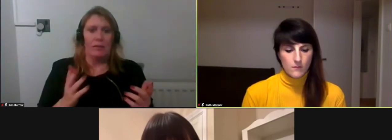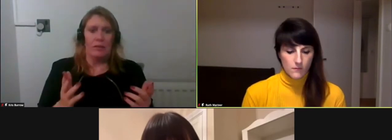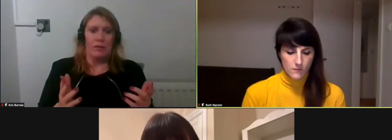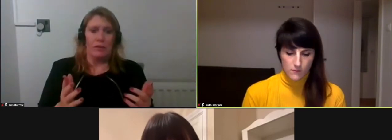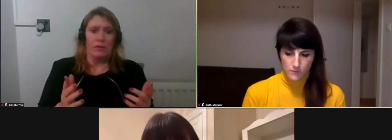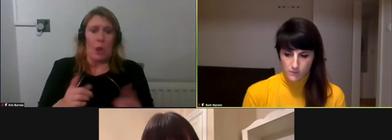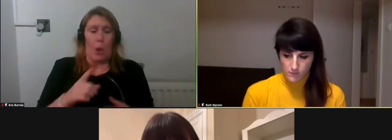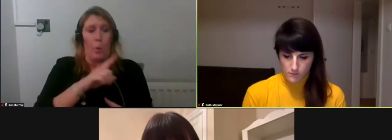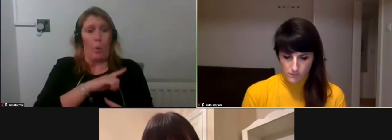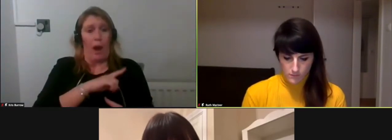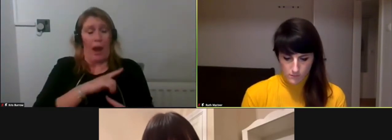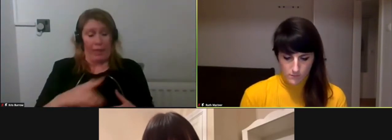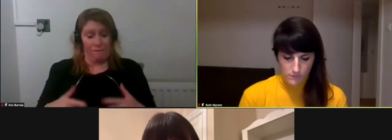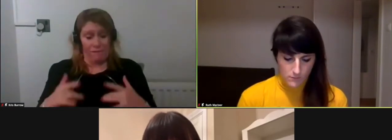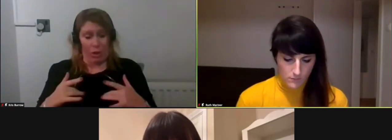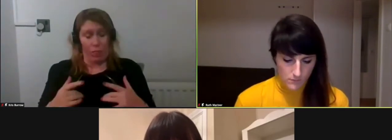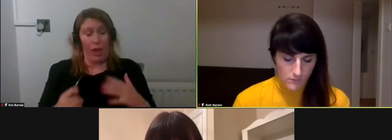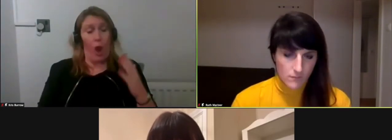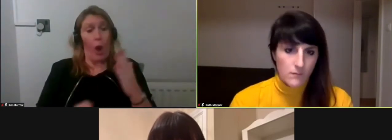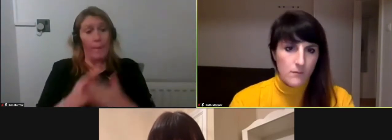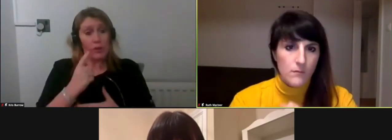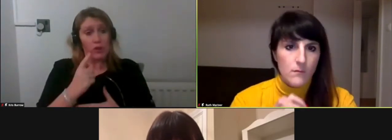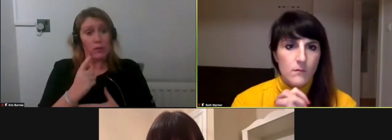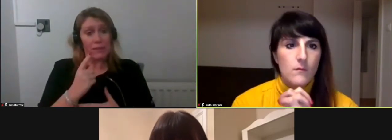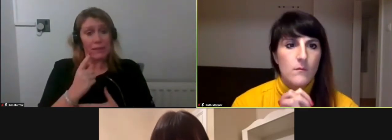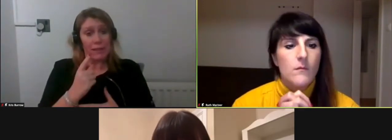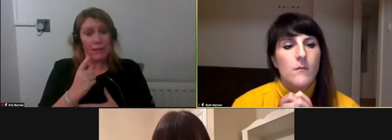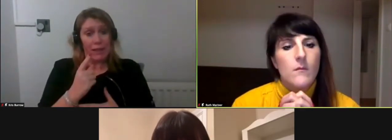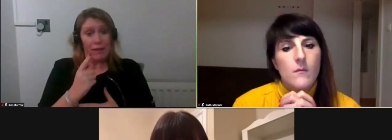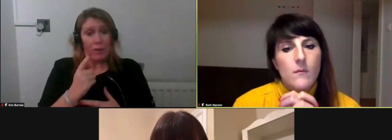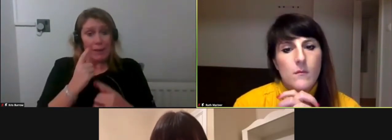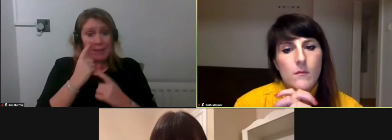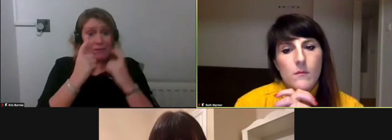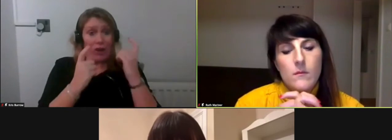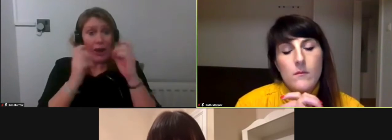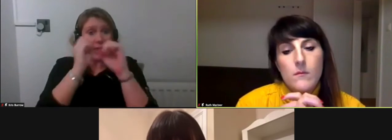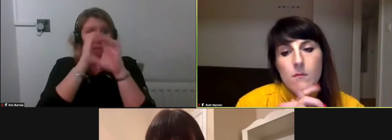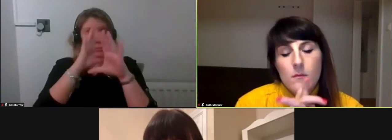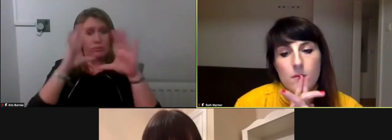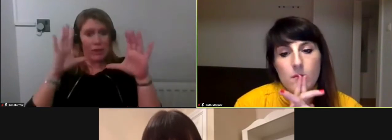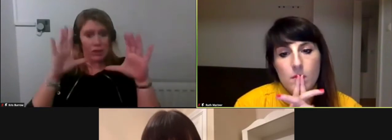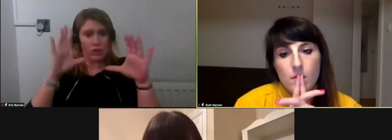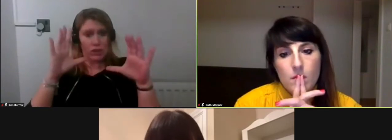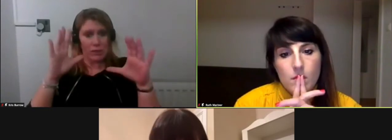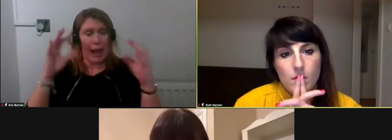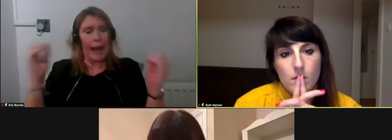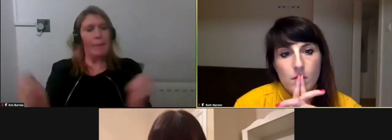an opportunity for me to find inspiration from it, and empowerment and kind of talk